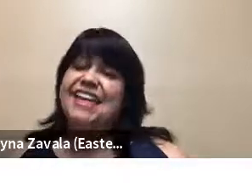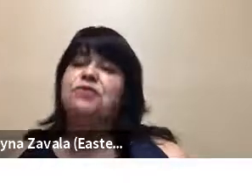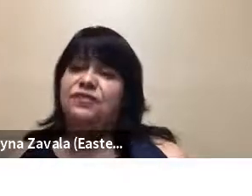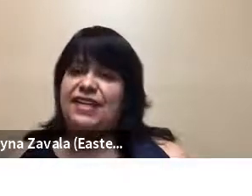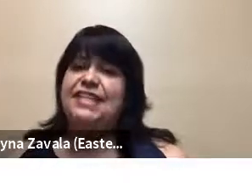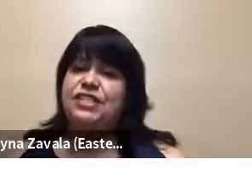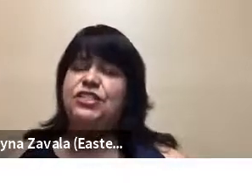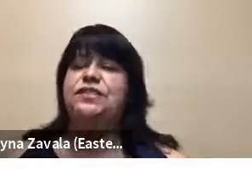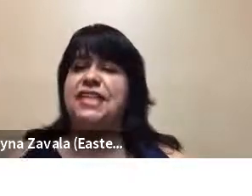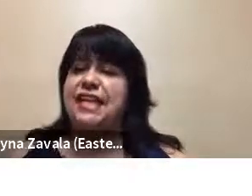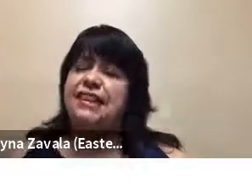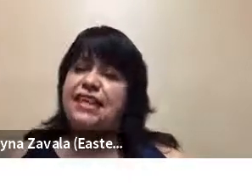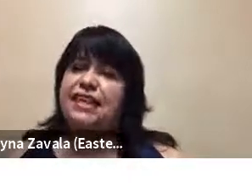Reyna Zavala (Easterseals): Get motivated into taking the.